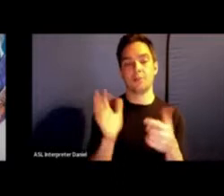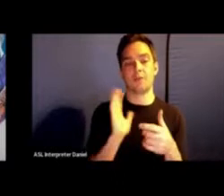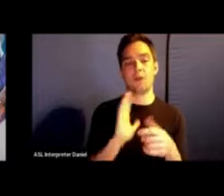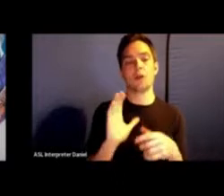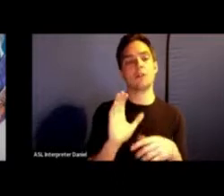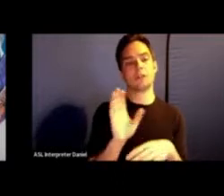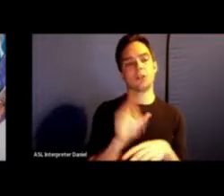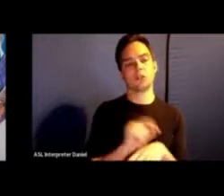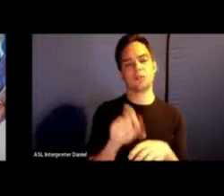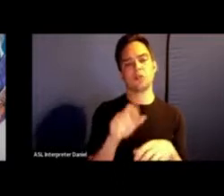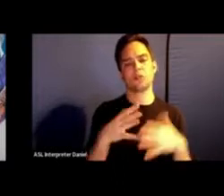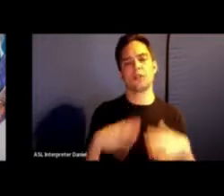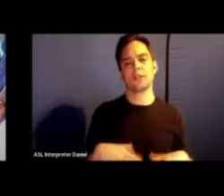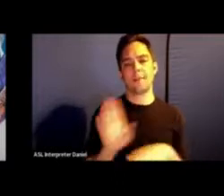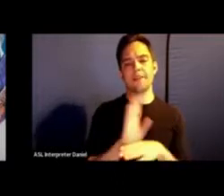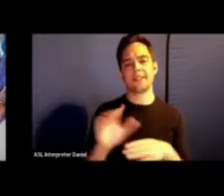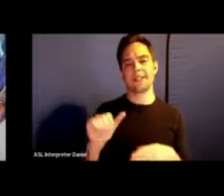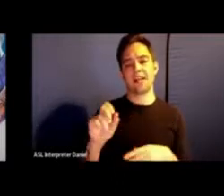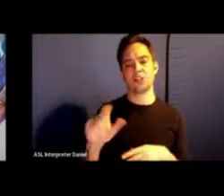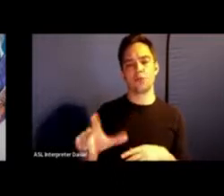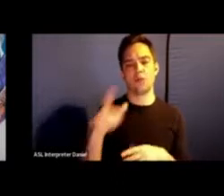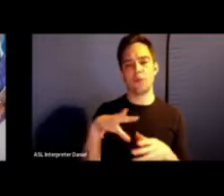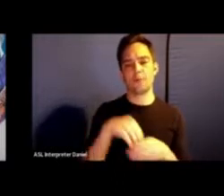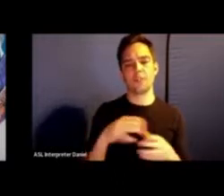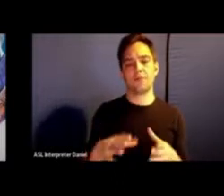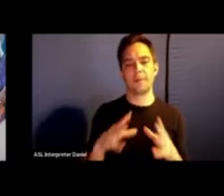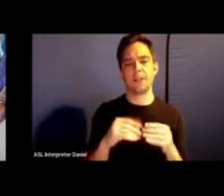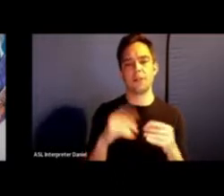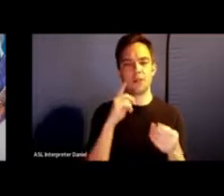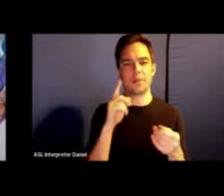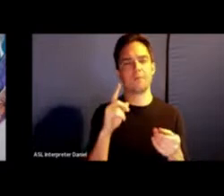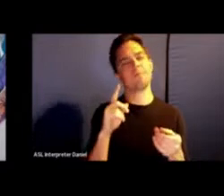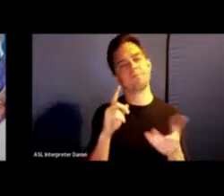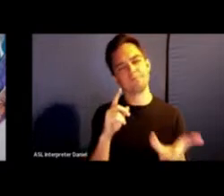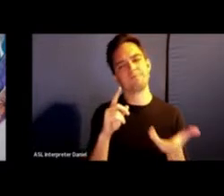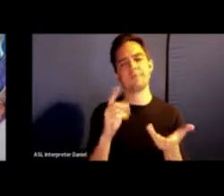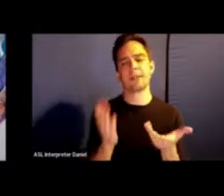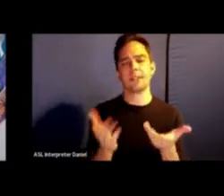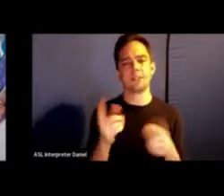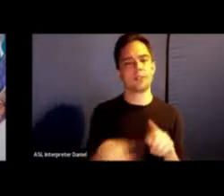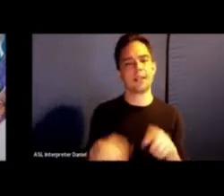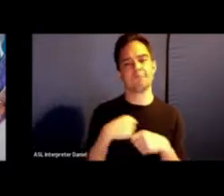casual attire for participant meetings. We thought back against that and said that you couldn't create that that could